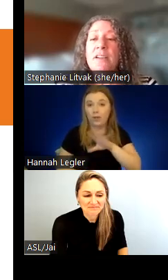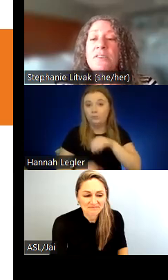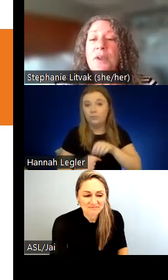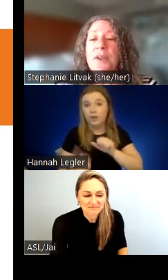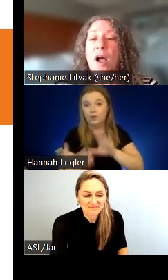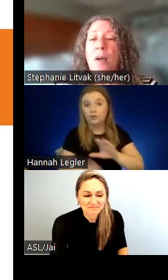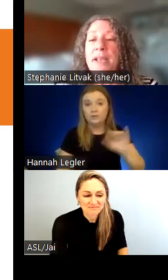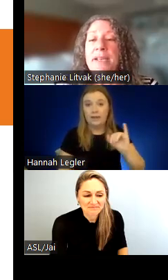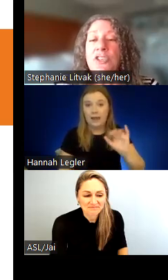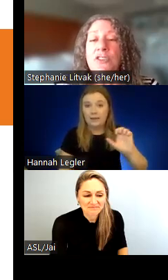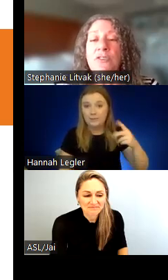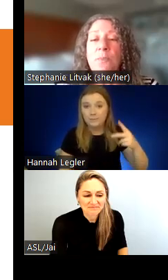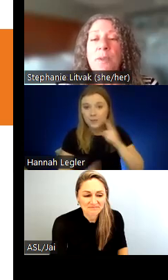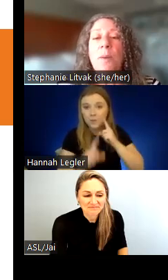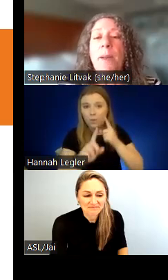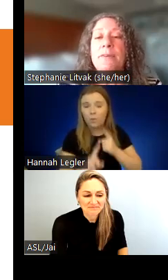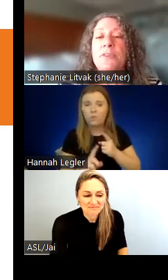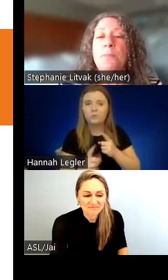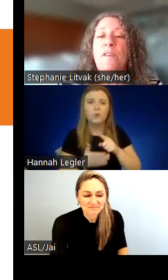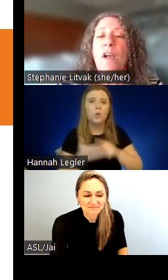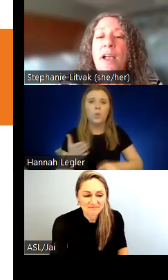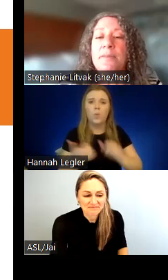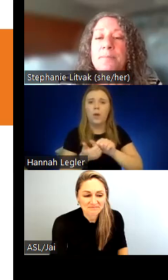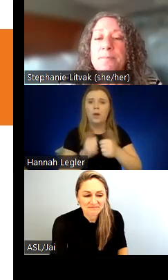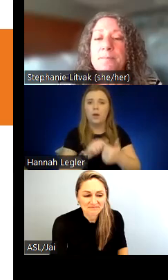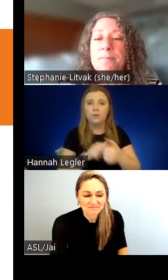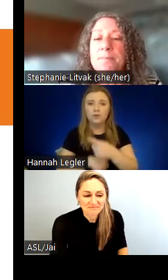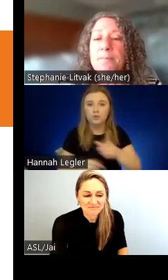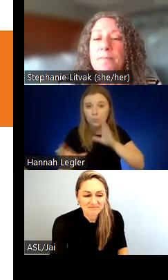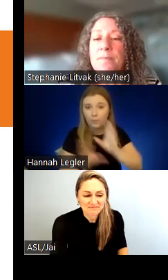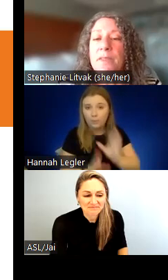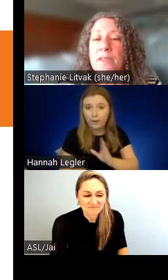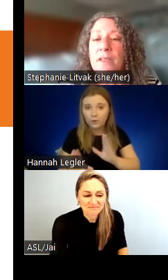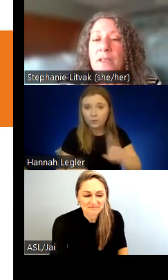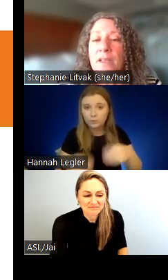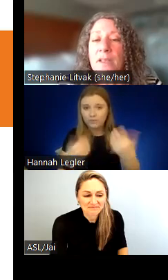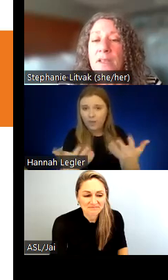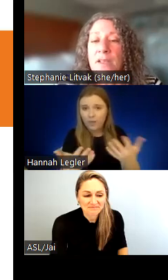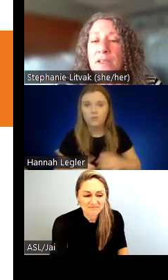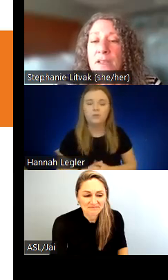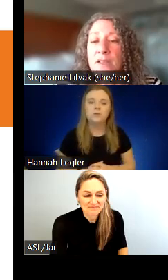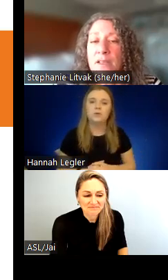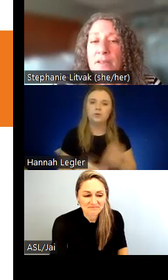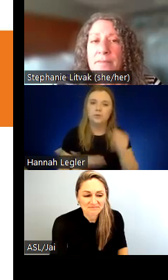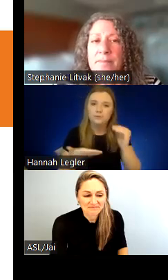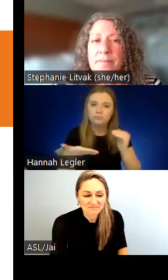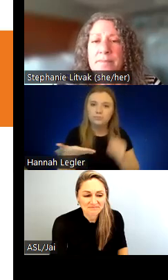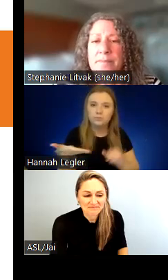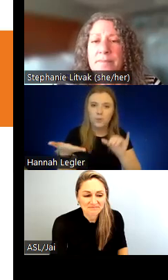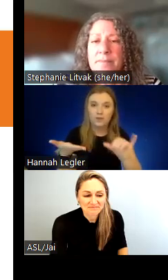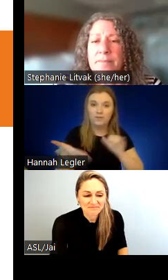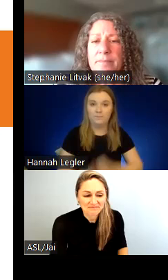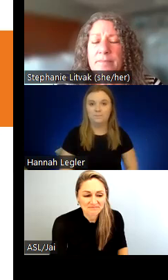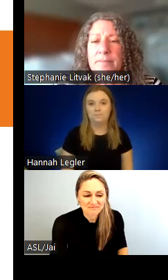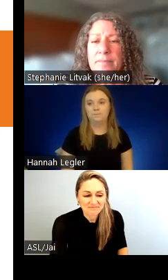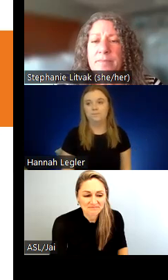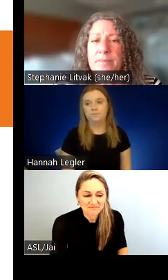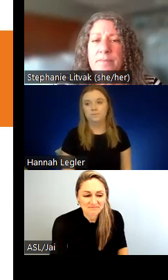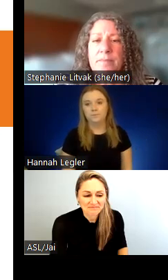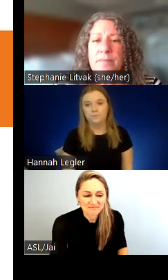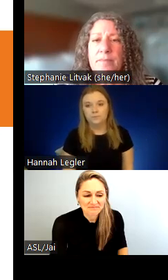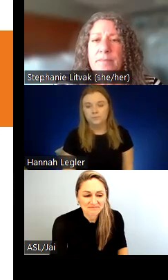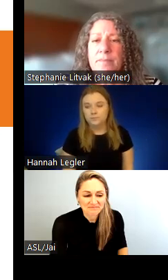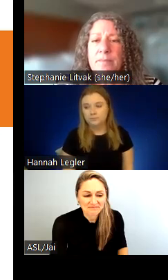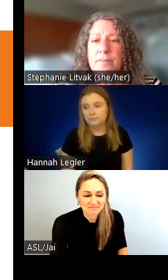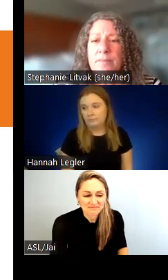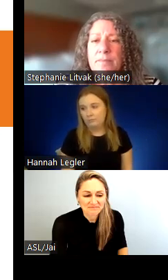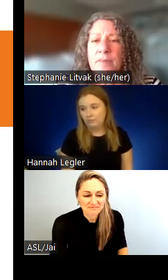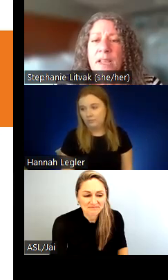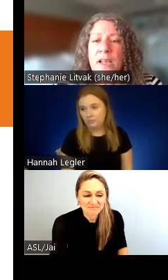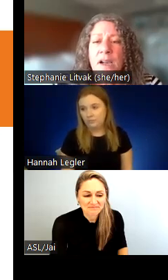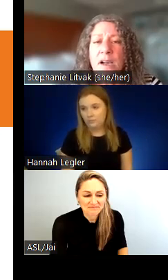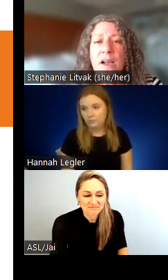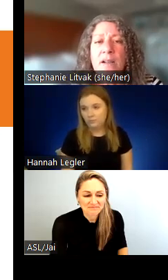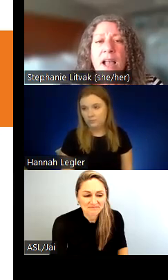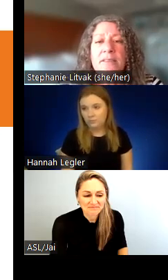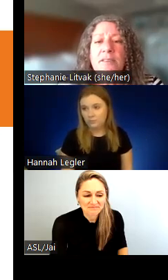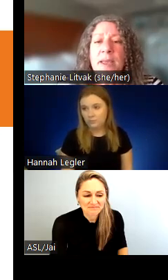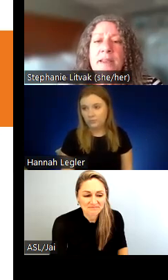Tell us what accommodations you will be prepared to provide.